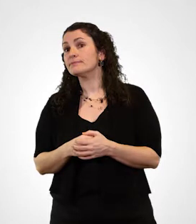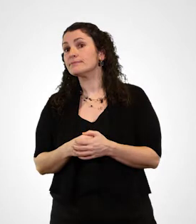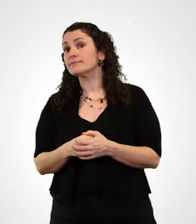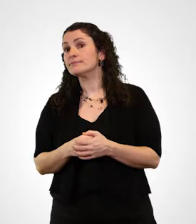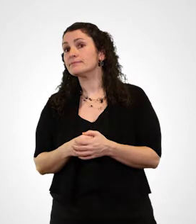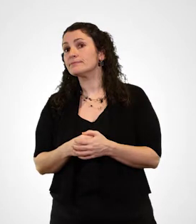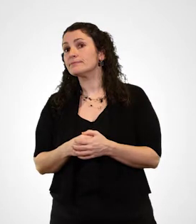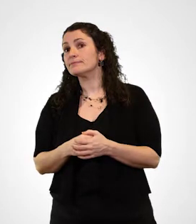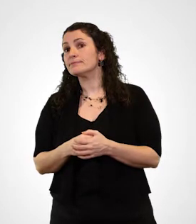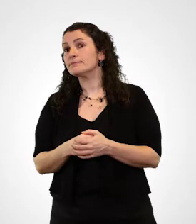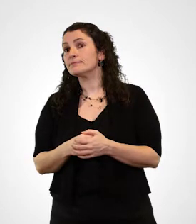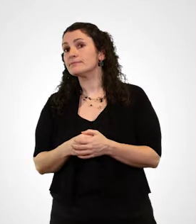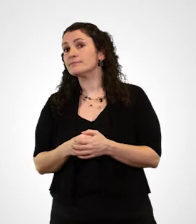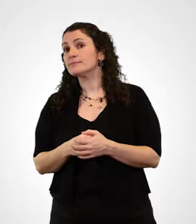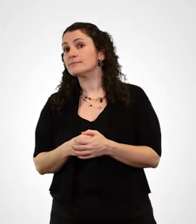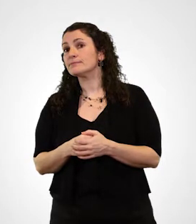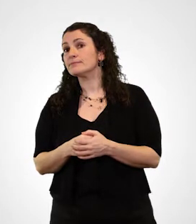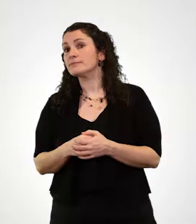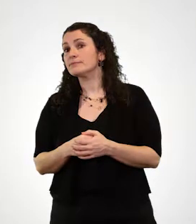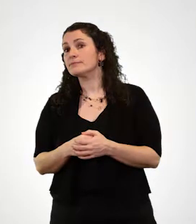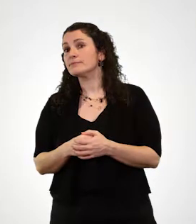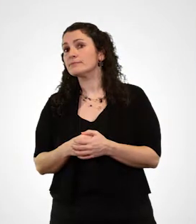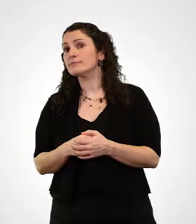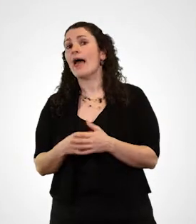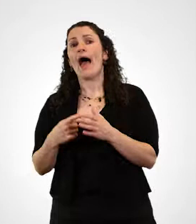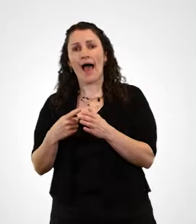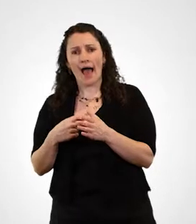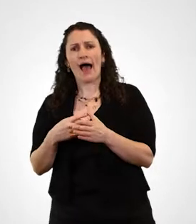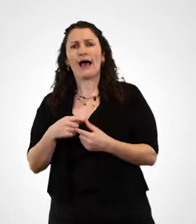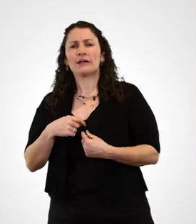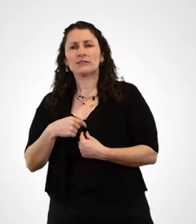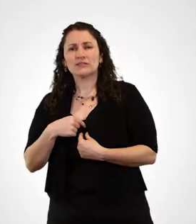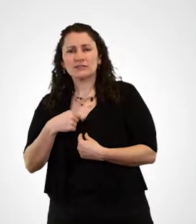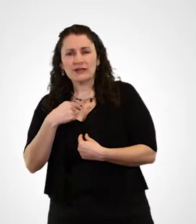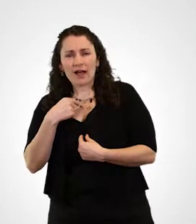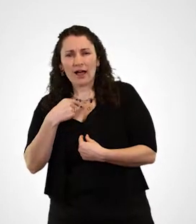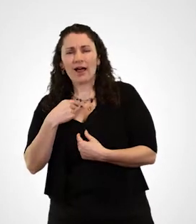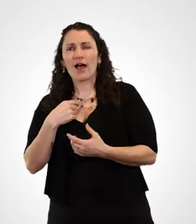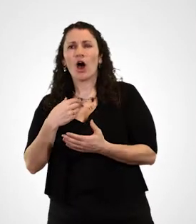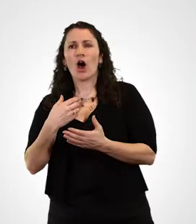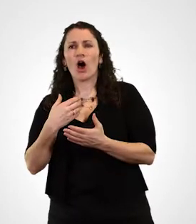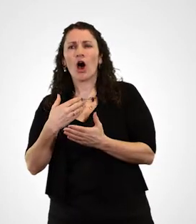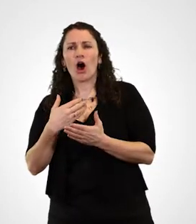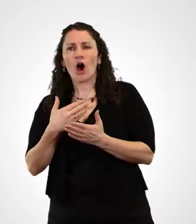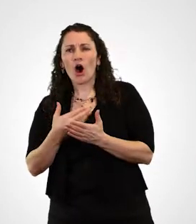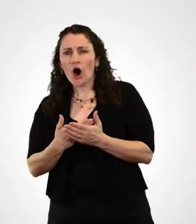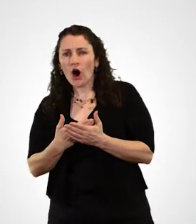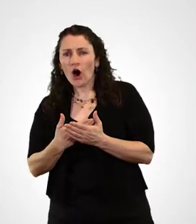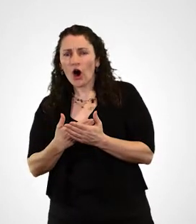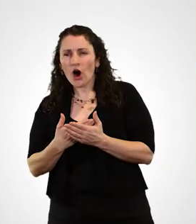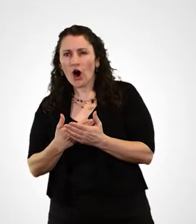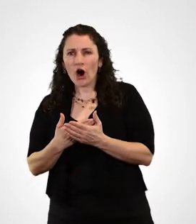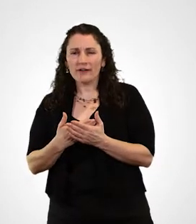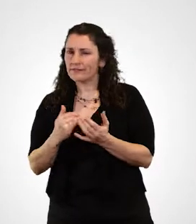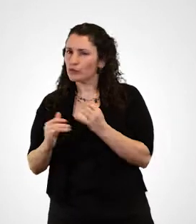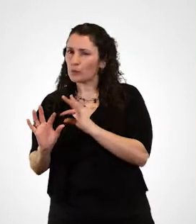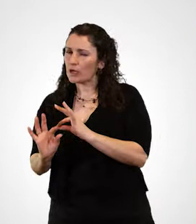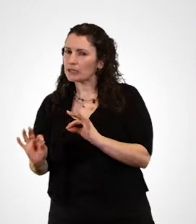On.